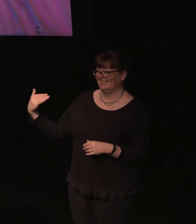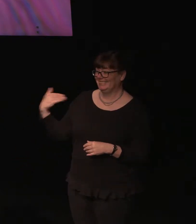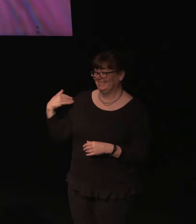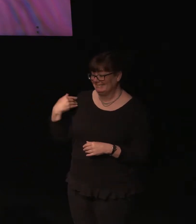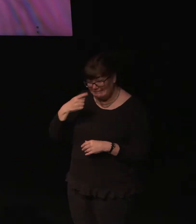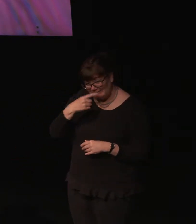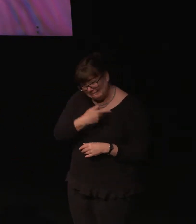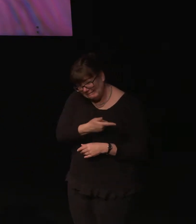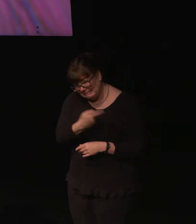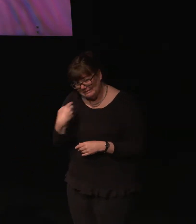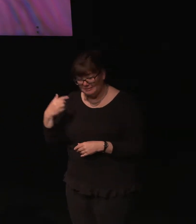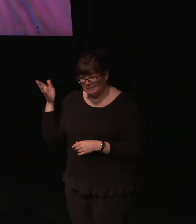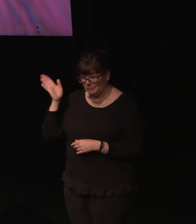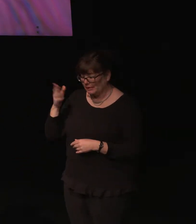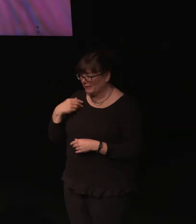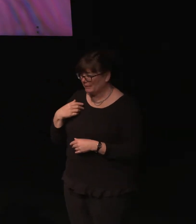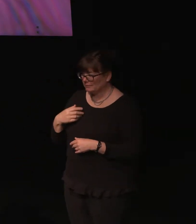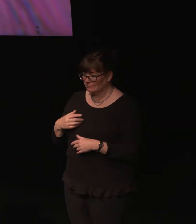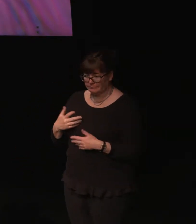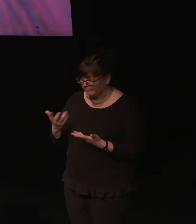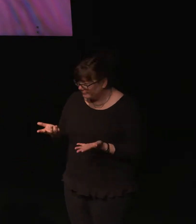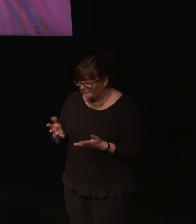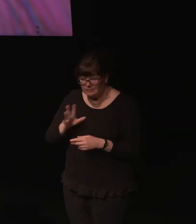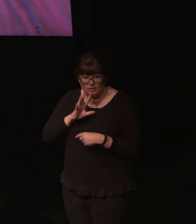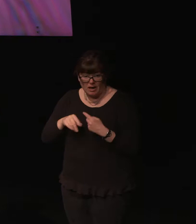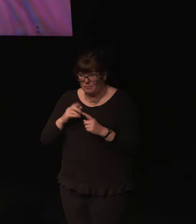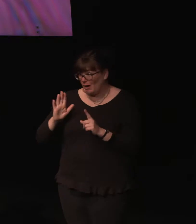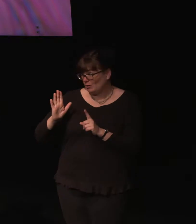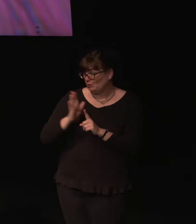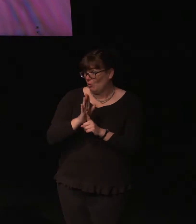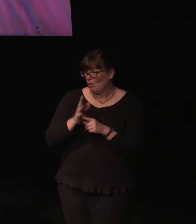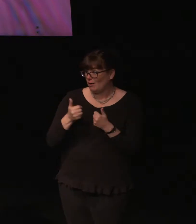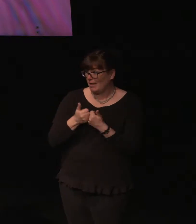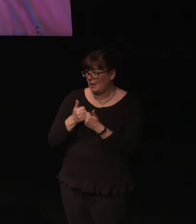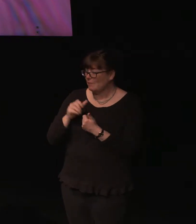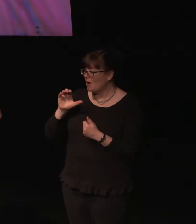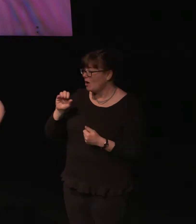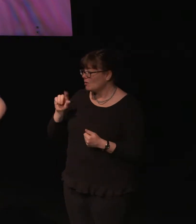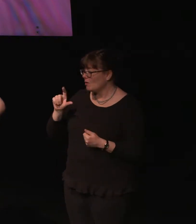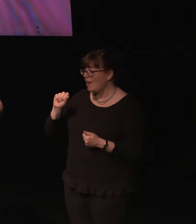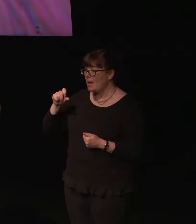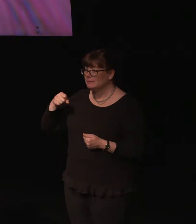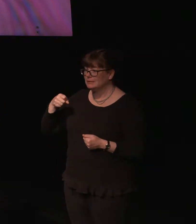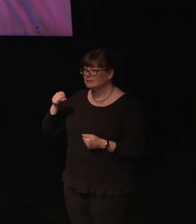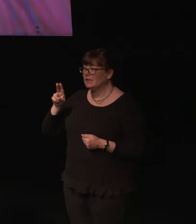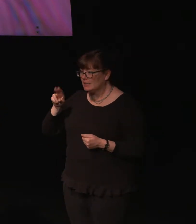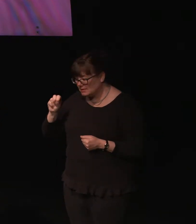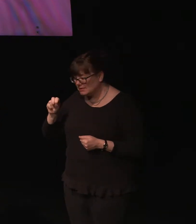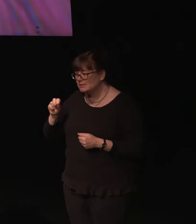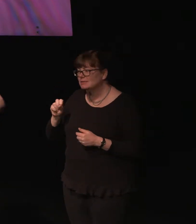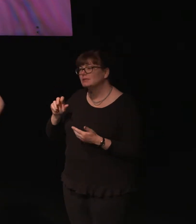he's like, "Well just talk about Collapsus, do kind of a post-mortem." Which is a skosh difficult